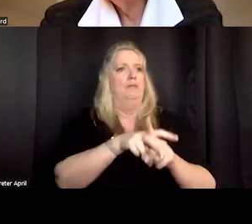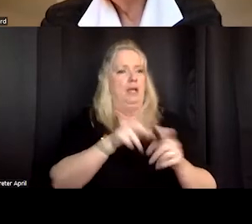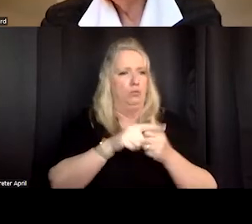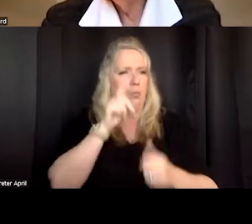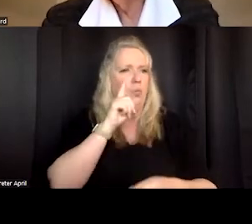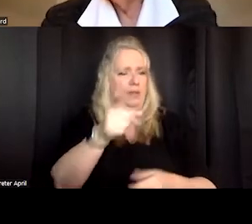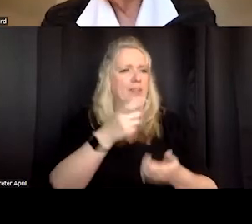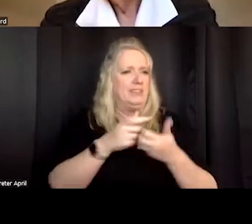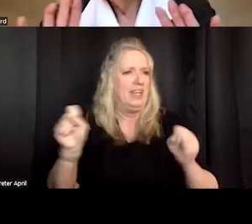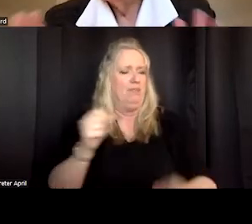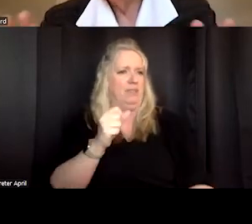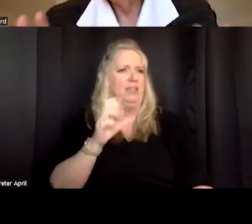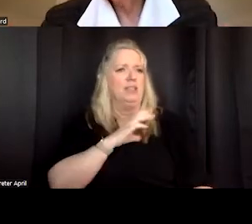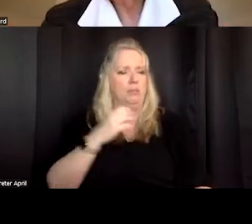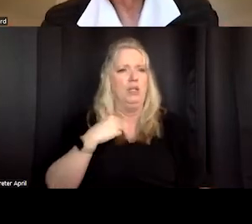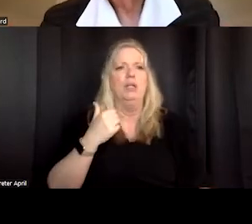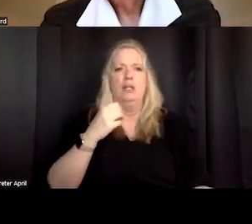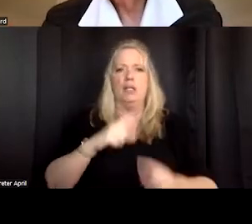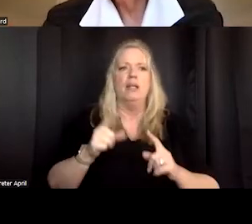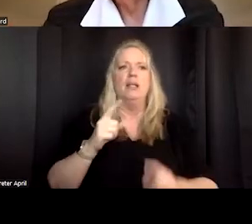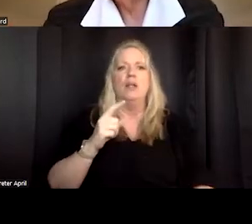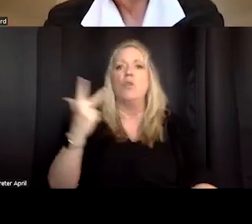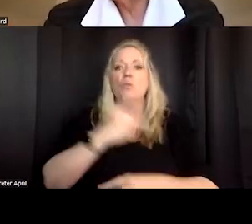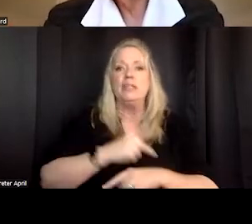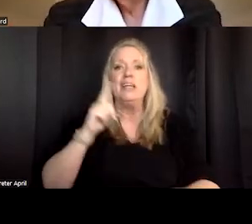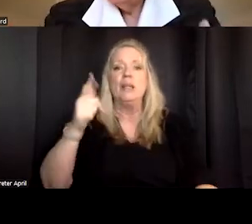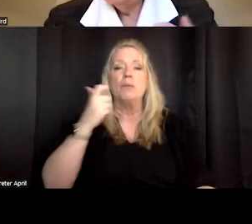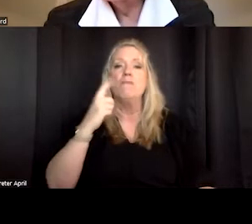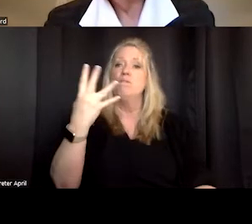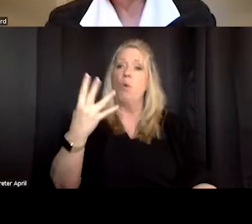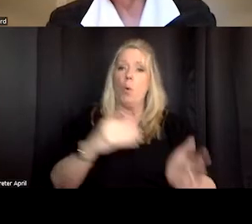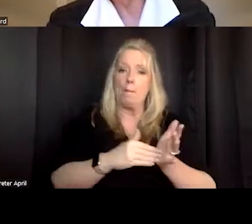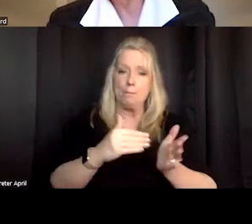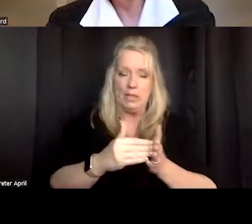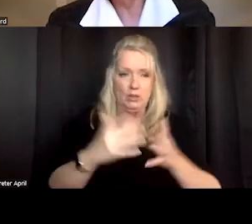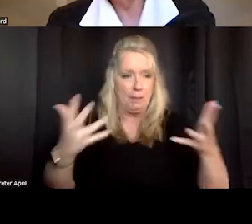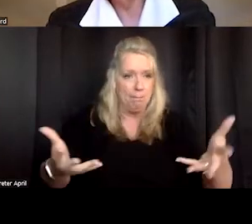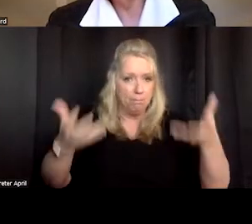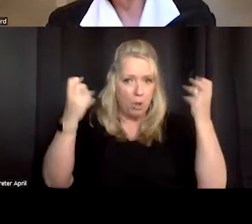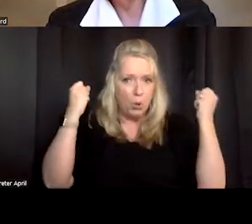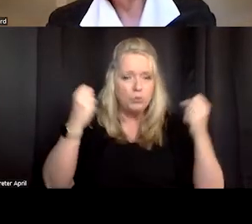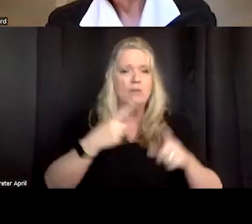THREE DAYS LATER, 4 MILLION OF THESE TOYS WERE, PULLED FROM THE SHELVES AND NOT SOLD AT CHRISTMAS.